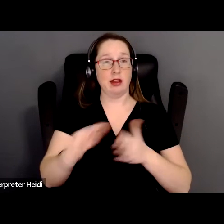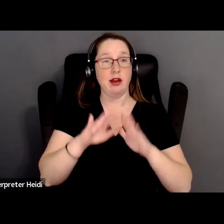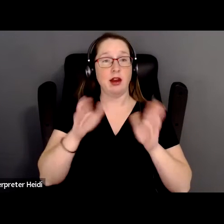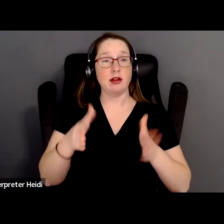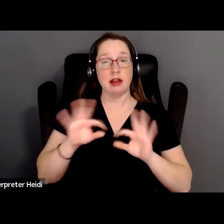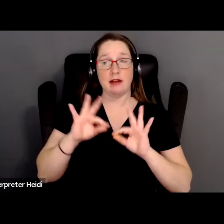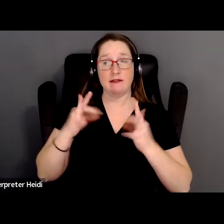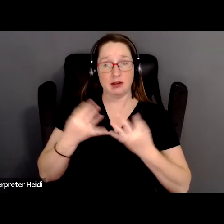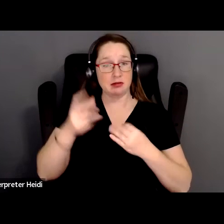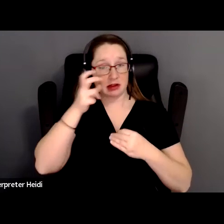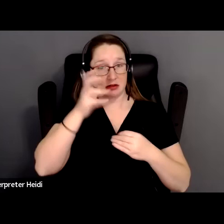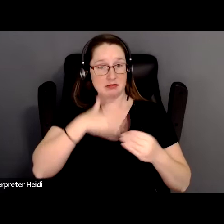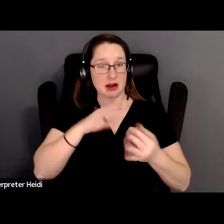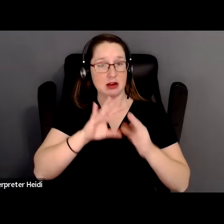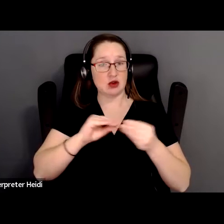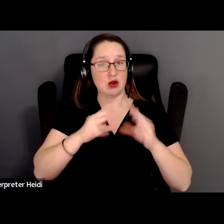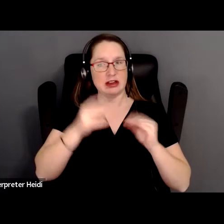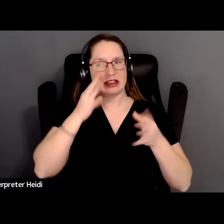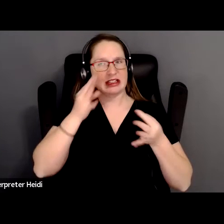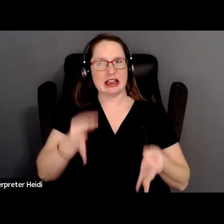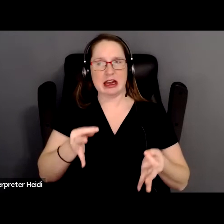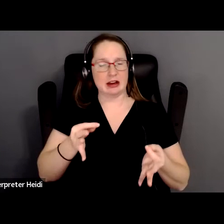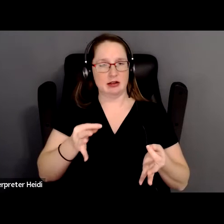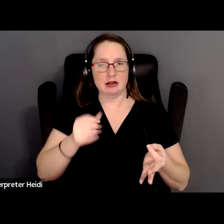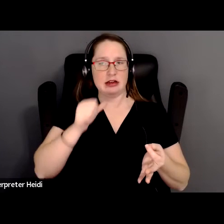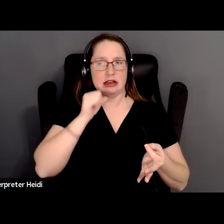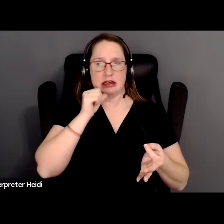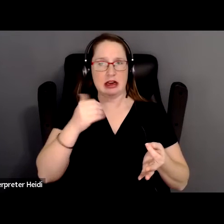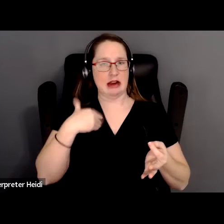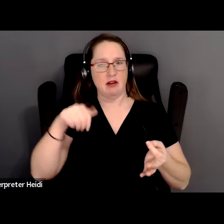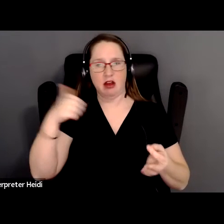hearing my story, decided not to even have other people applied.